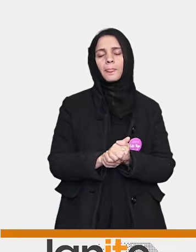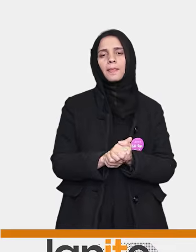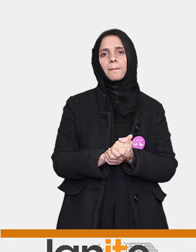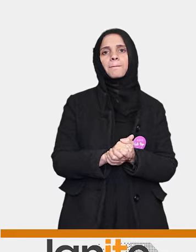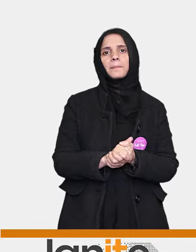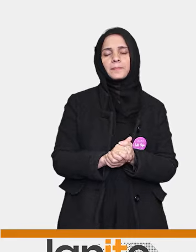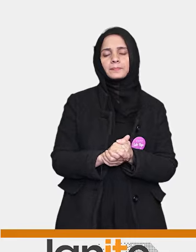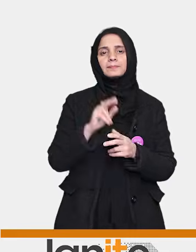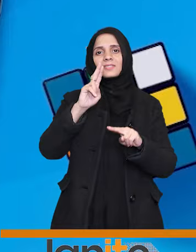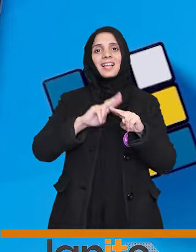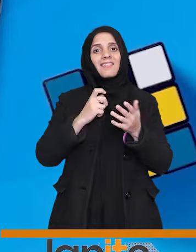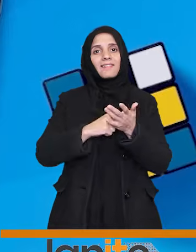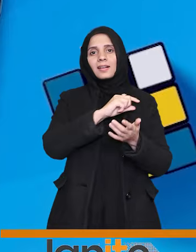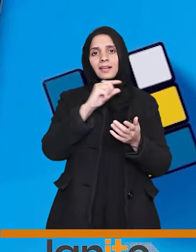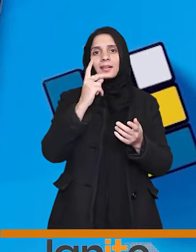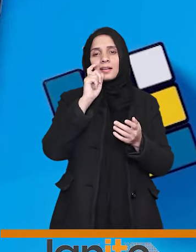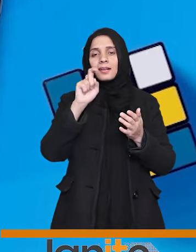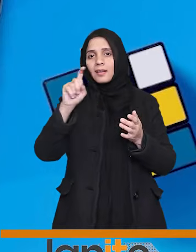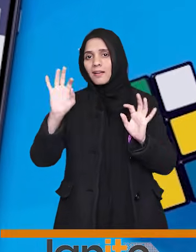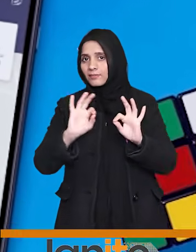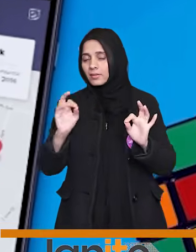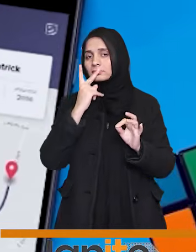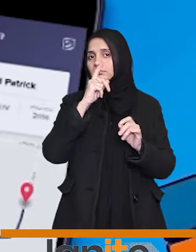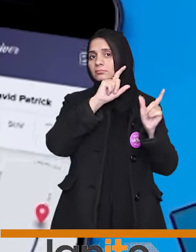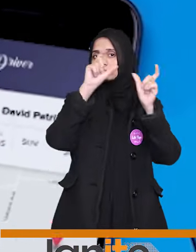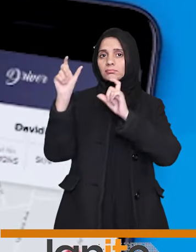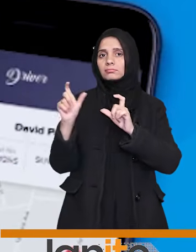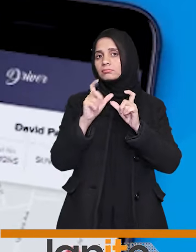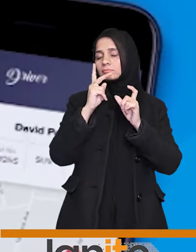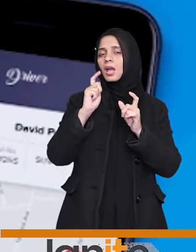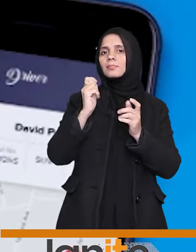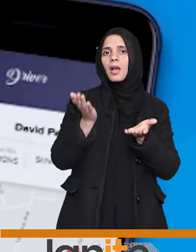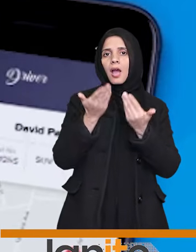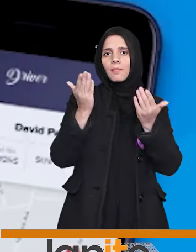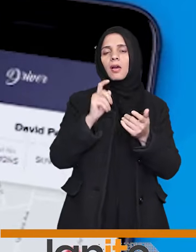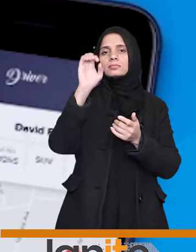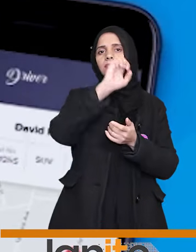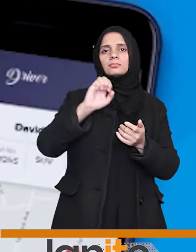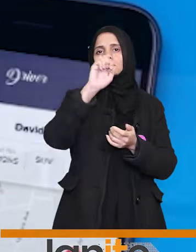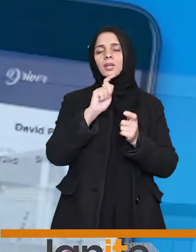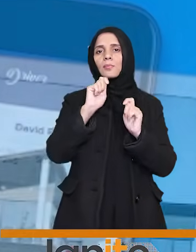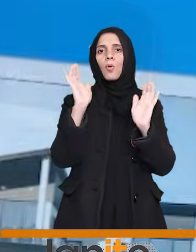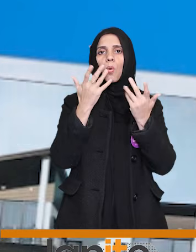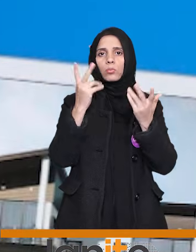there is a very cute feature and that is my friends, it lets you browse the project. If I click on ‘Find Work’,